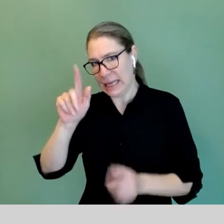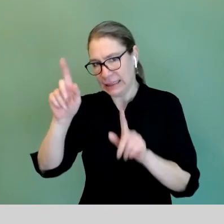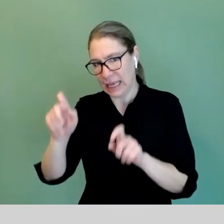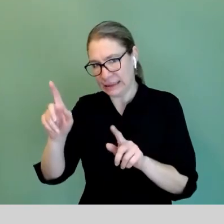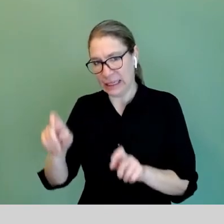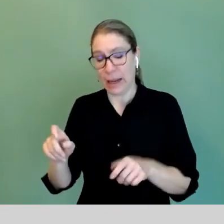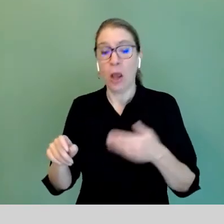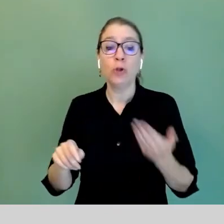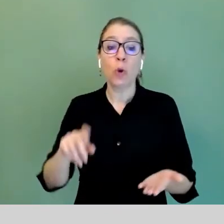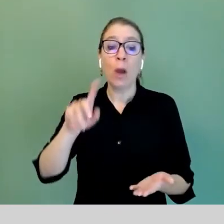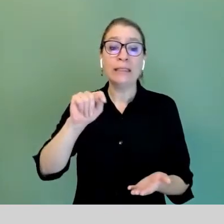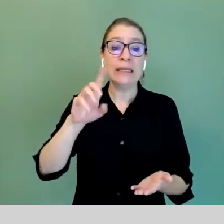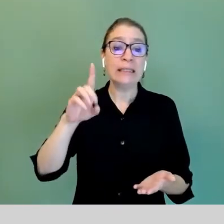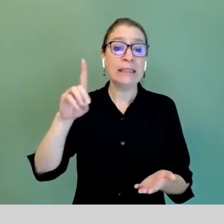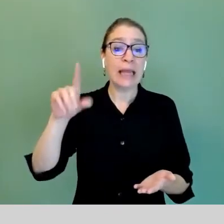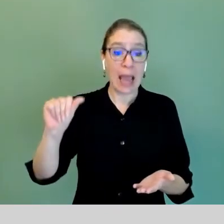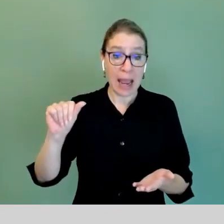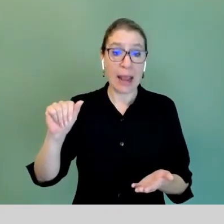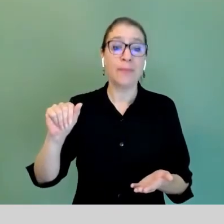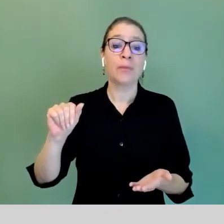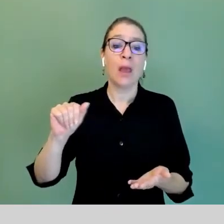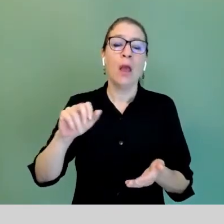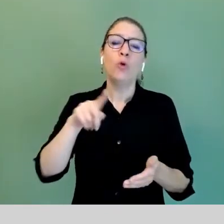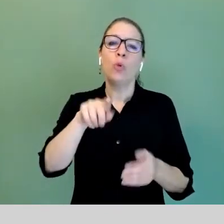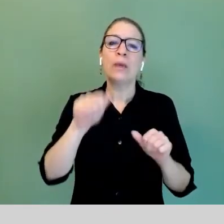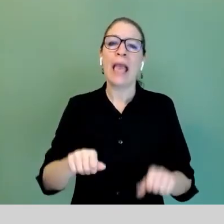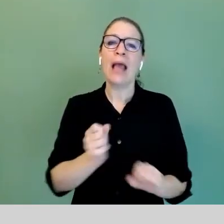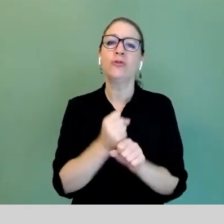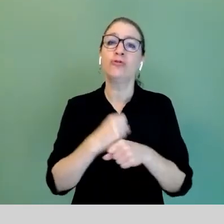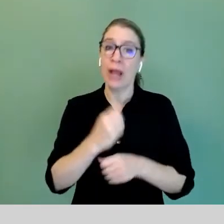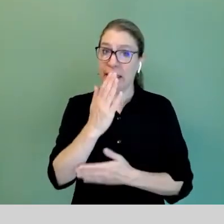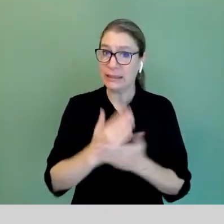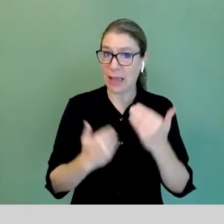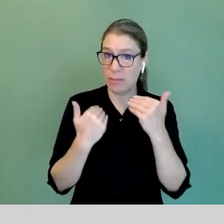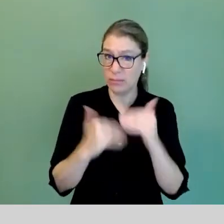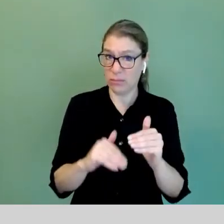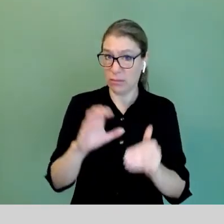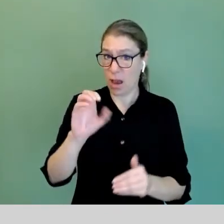So TDDA allows you to create some constraints